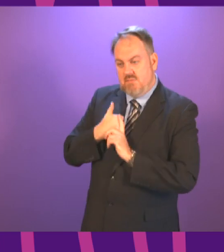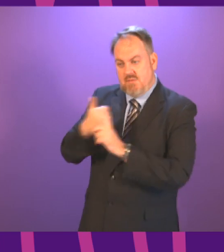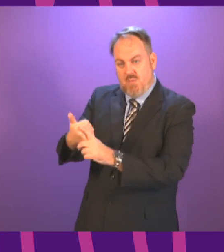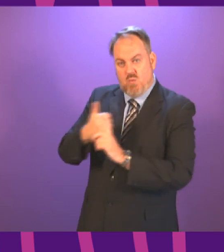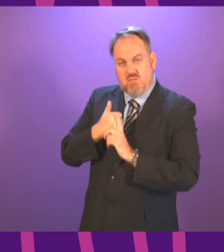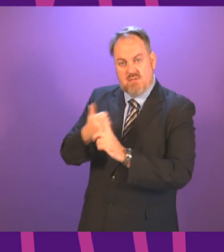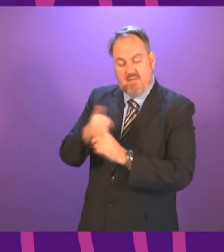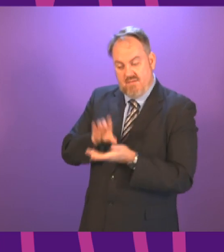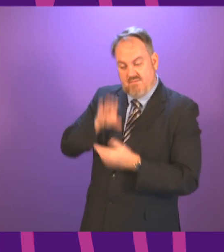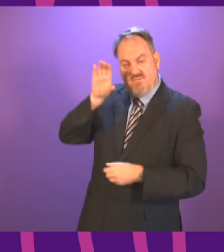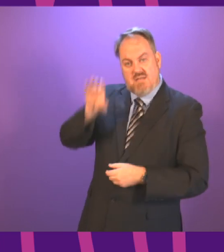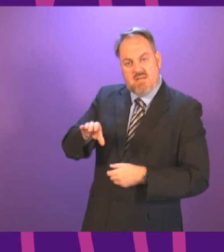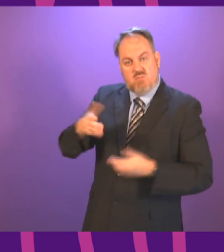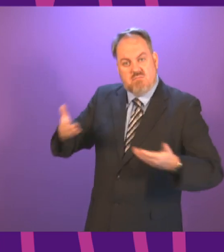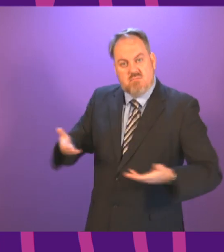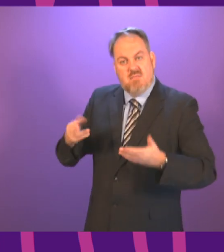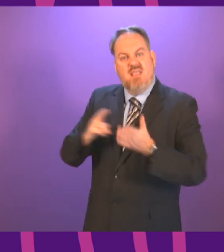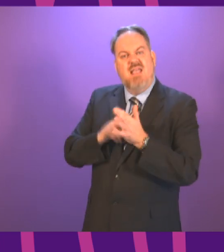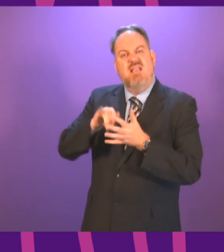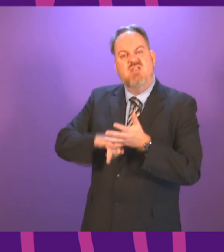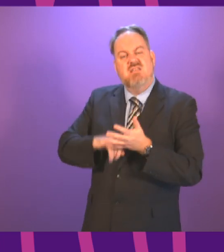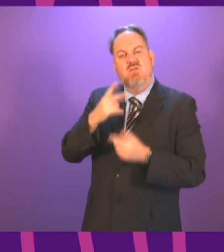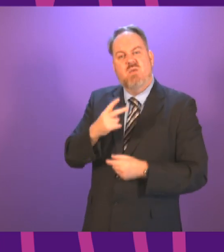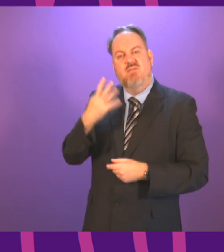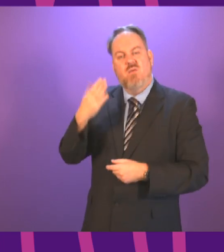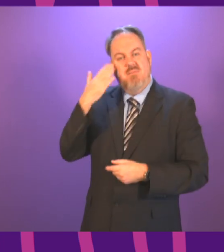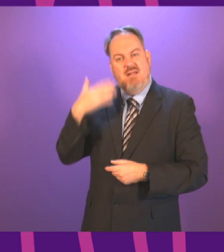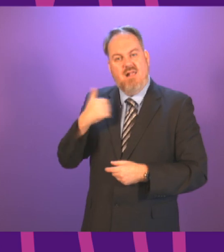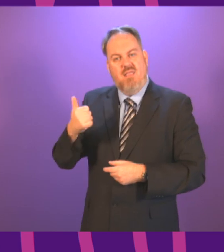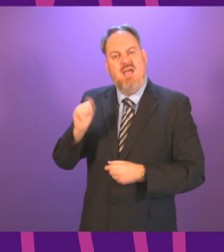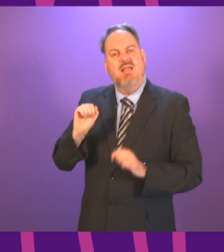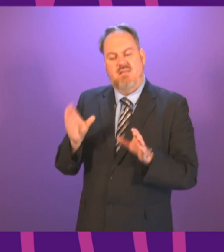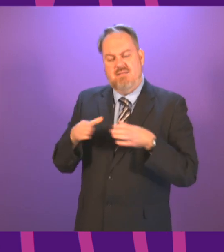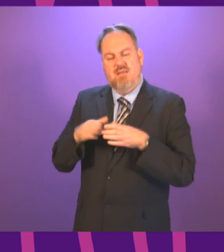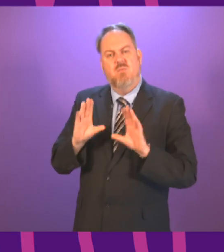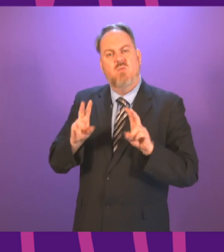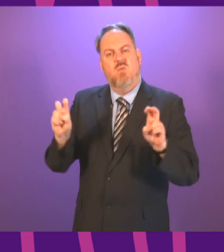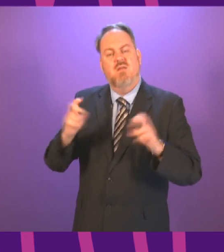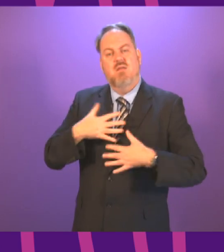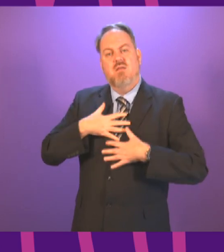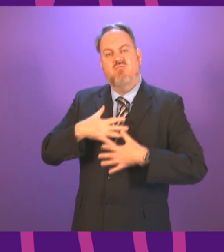services. Some of that funding was to expand the work of the NHS 24 mental health hub and the breathing space helpline.